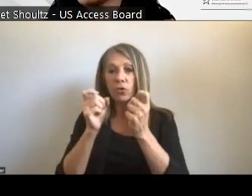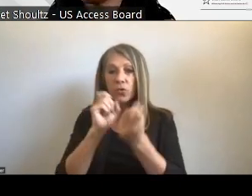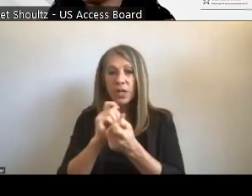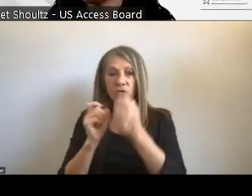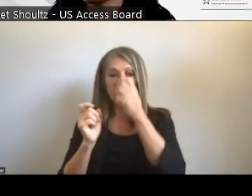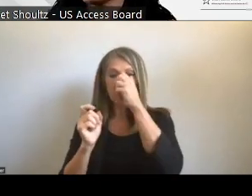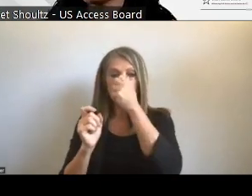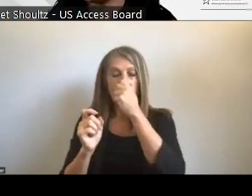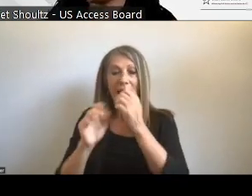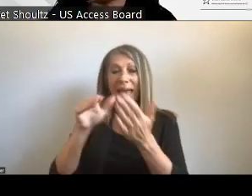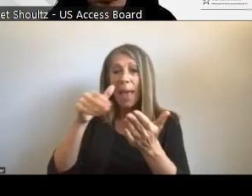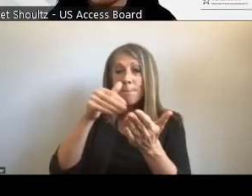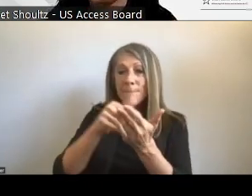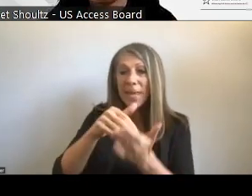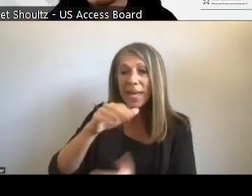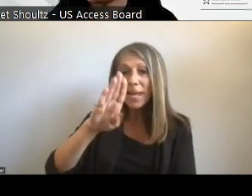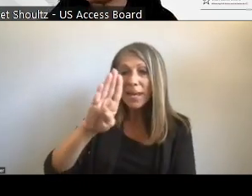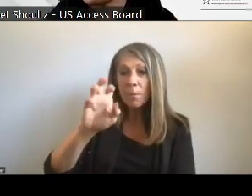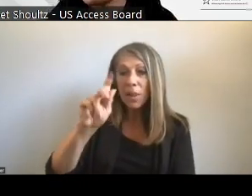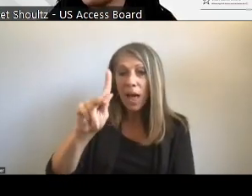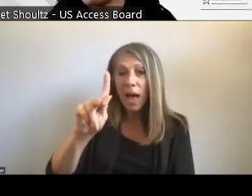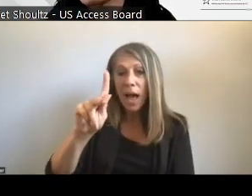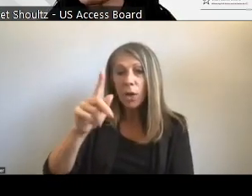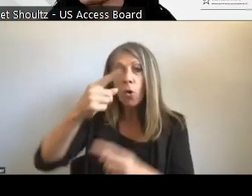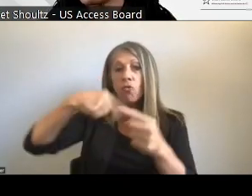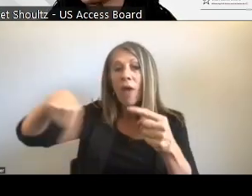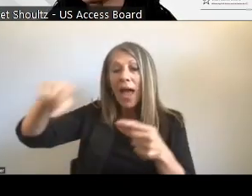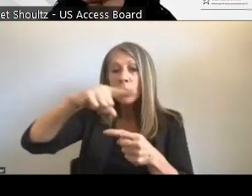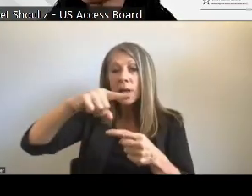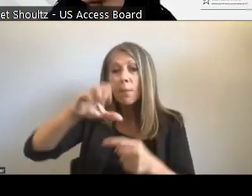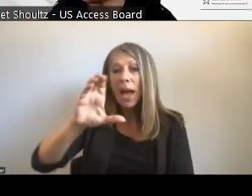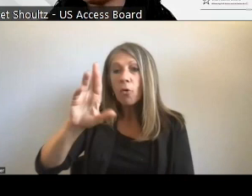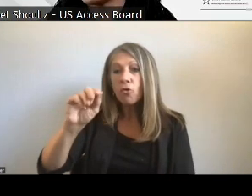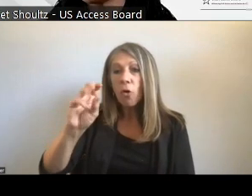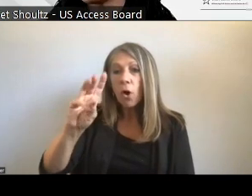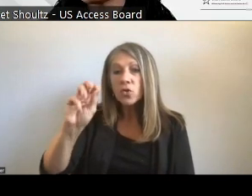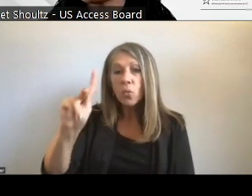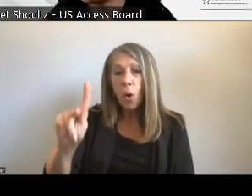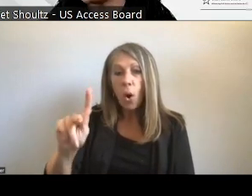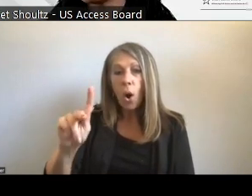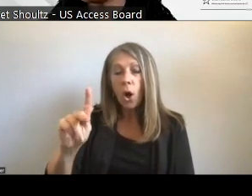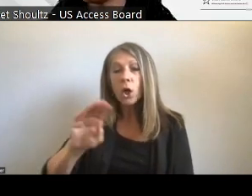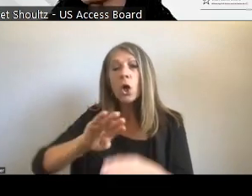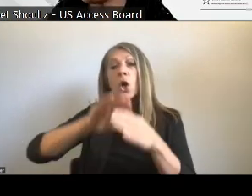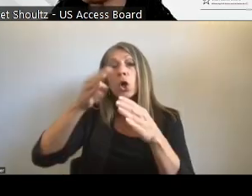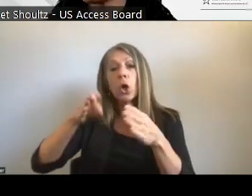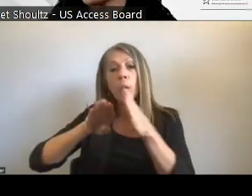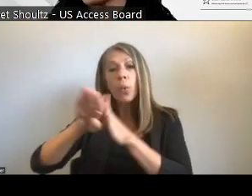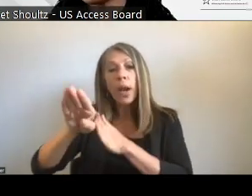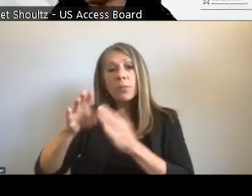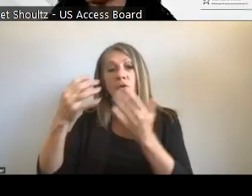At mid-block or roundabout crosswalks, curb ramps or blended transitions must be provided